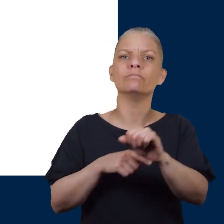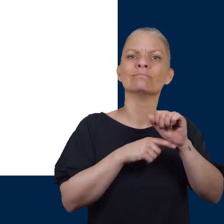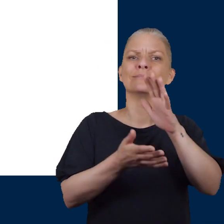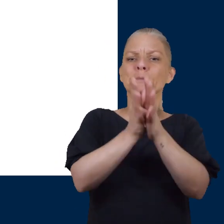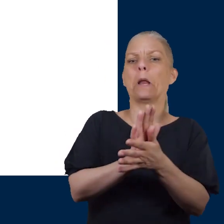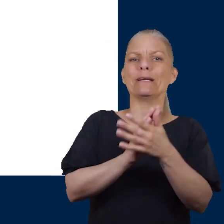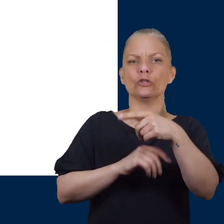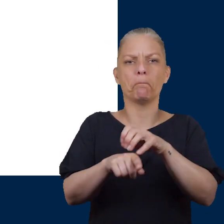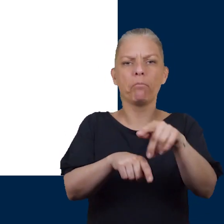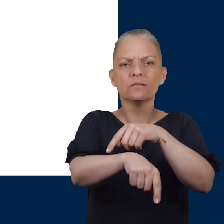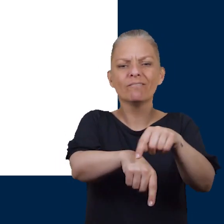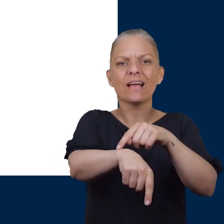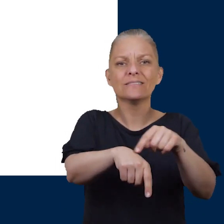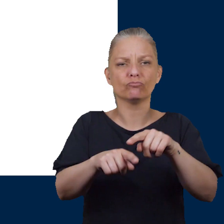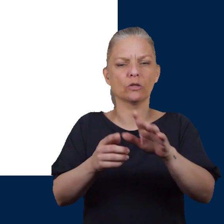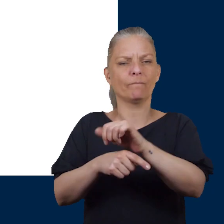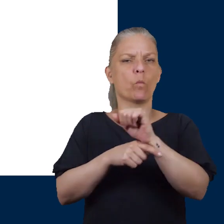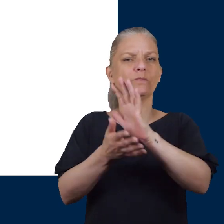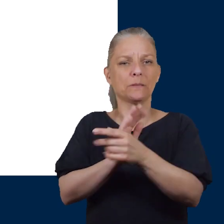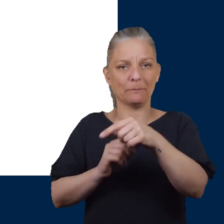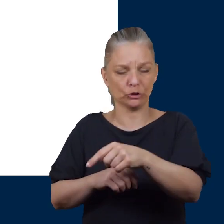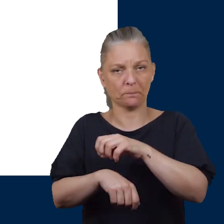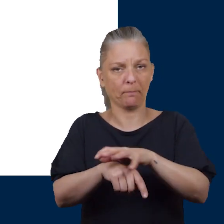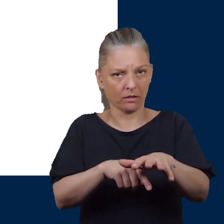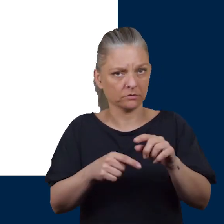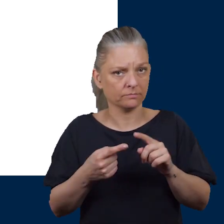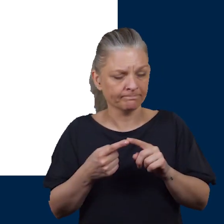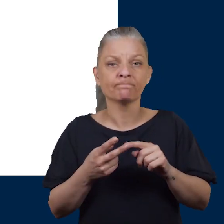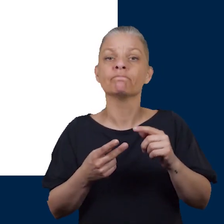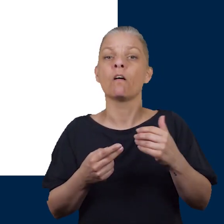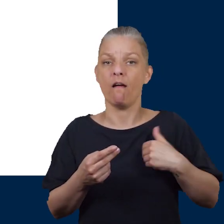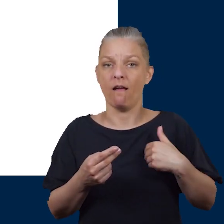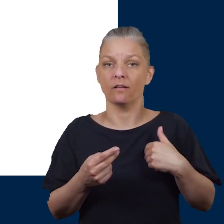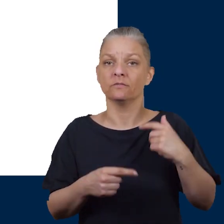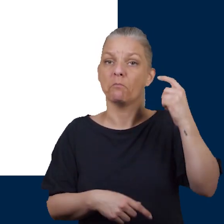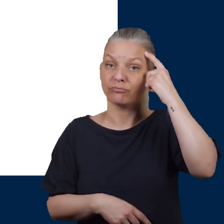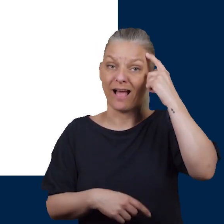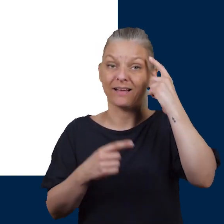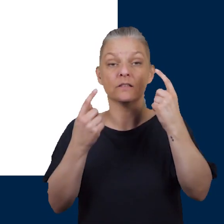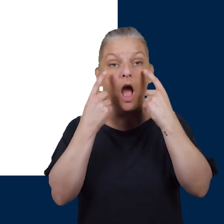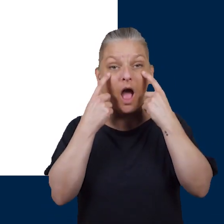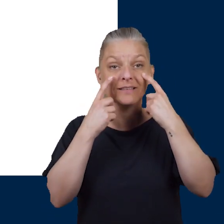In order to avoid damage to your blood vessels your heart, brain, eyes, kidneys and feet blood